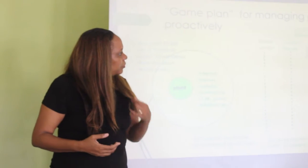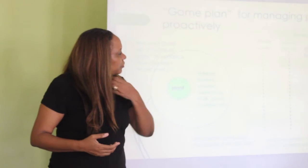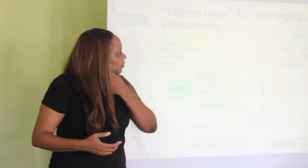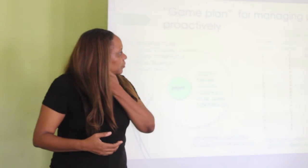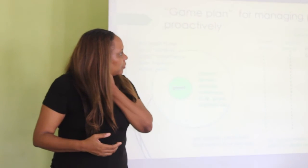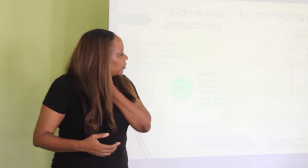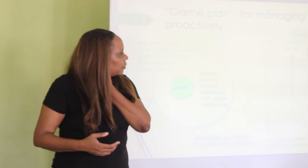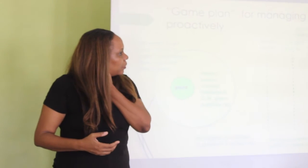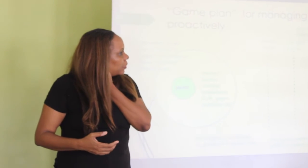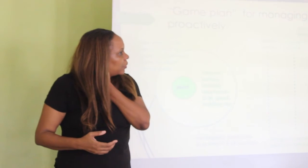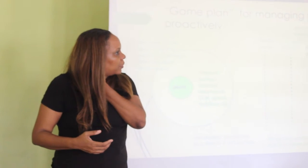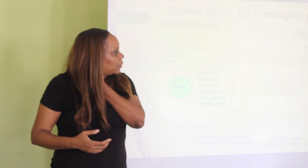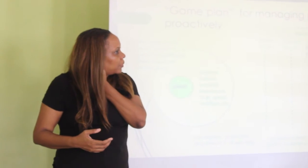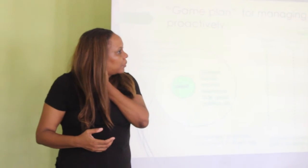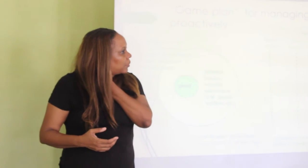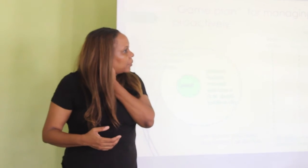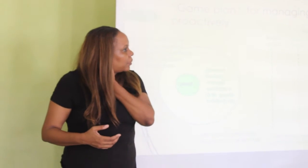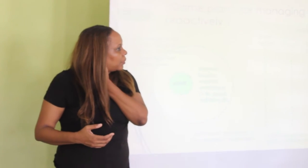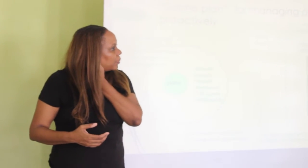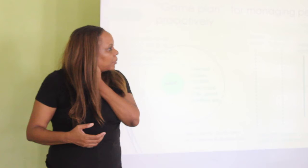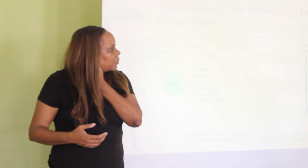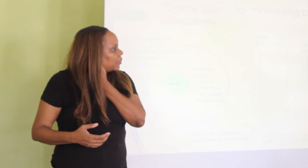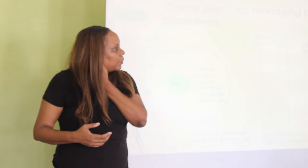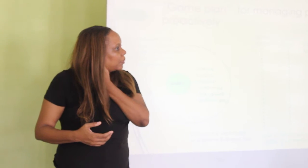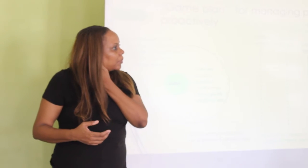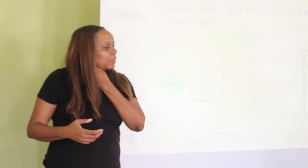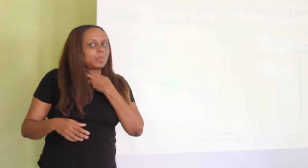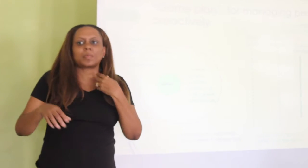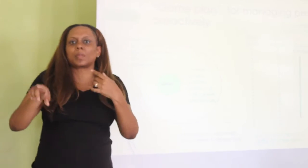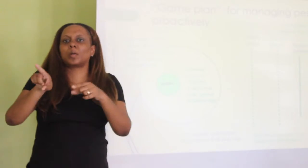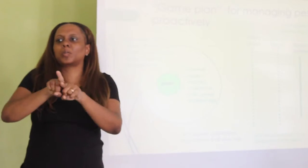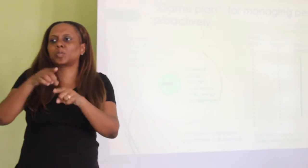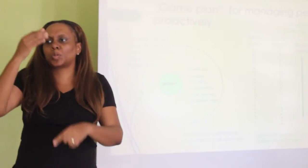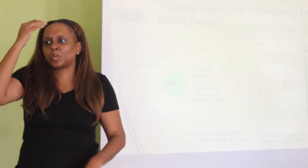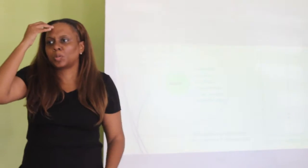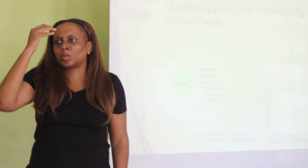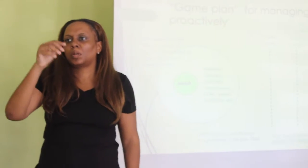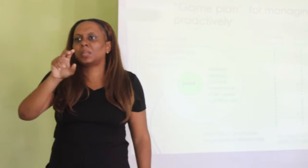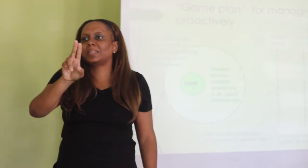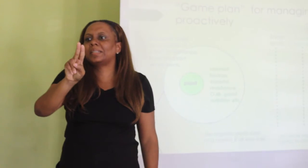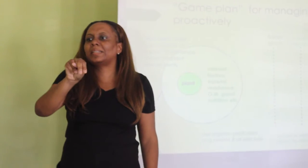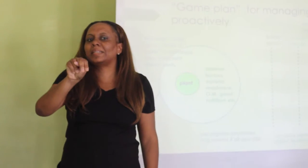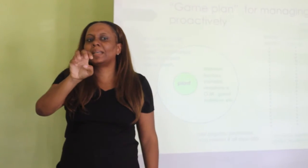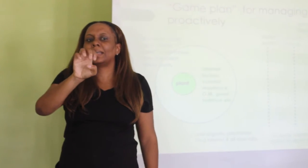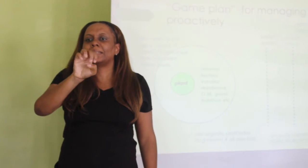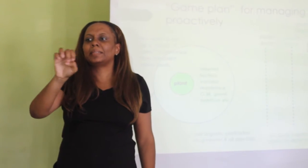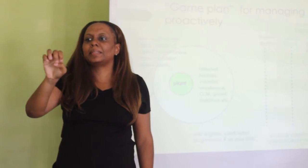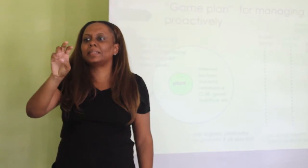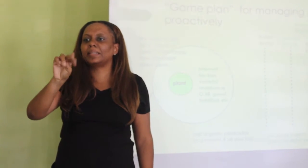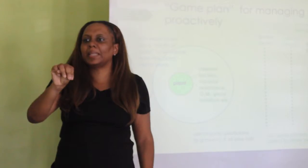for example our neem is a good example right you need more than you could soak four leaves